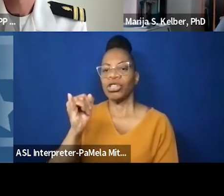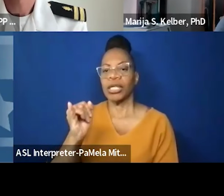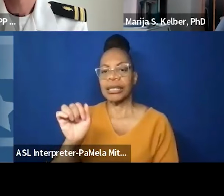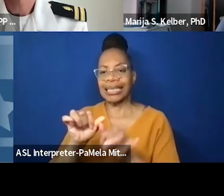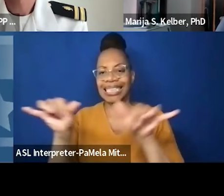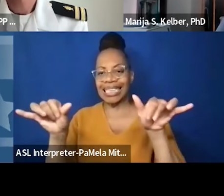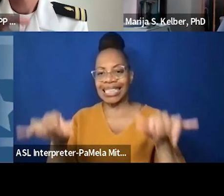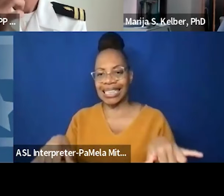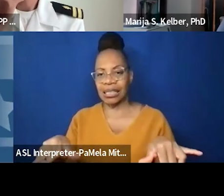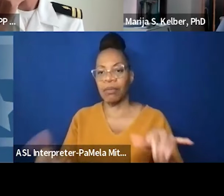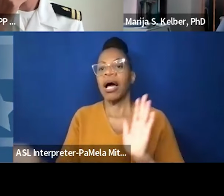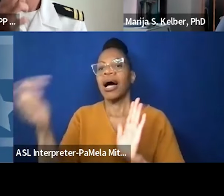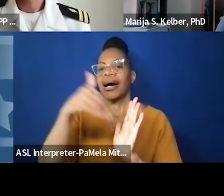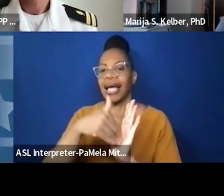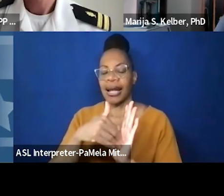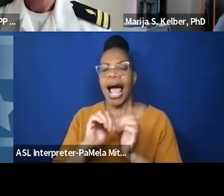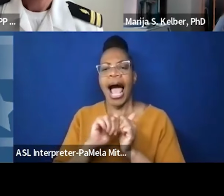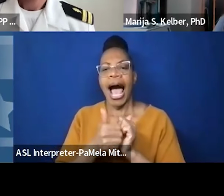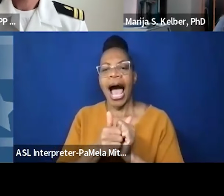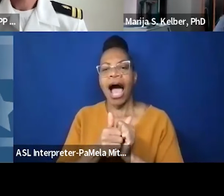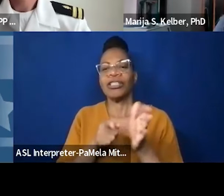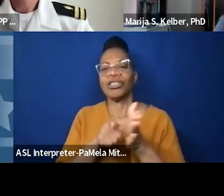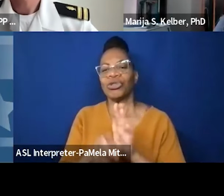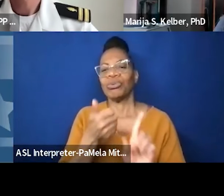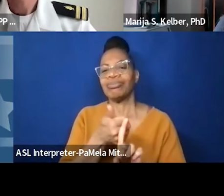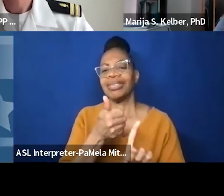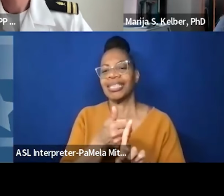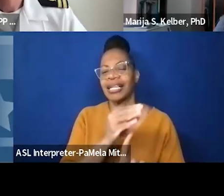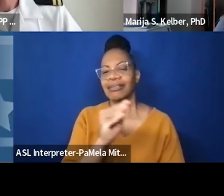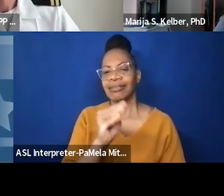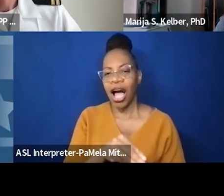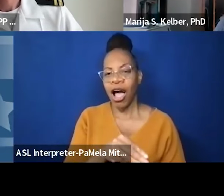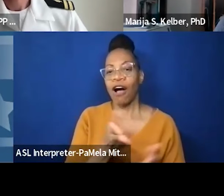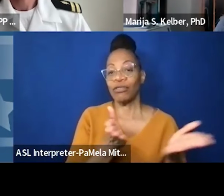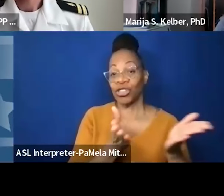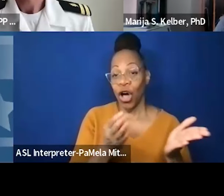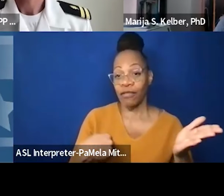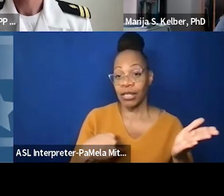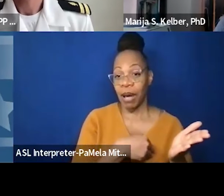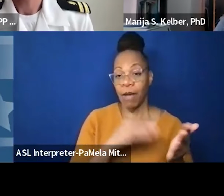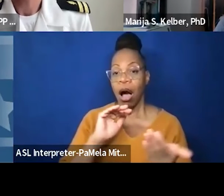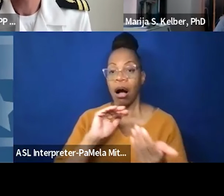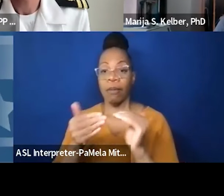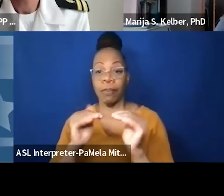So again, how does the suicide rate among service members compare to the general population